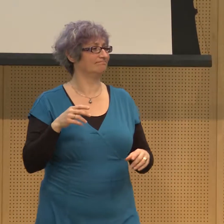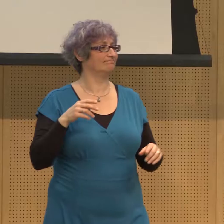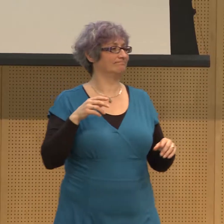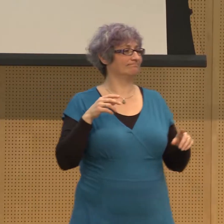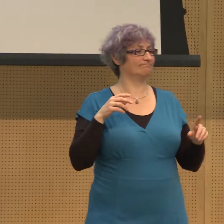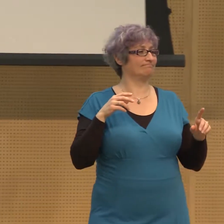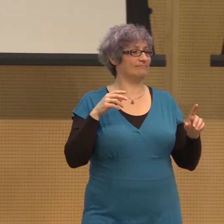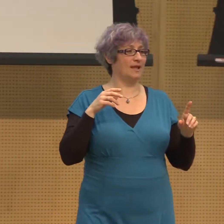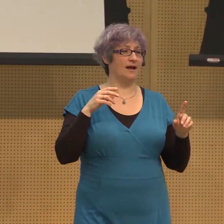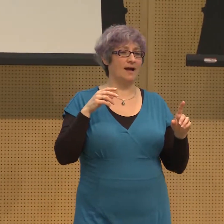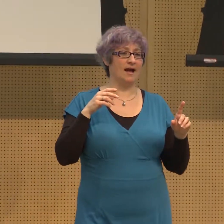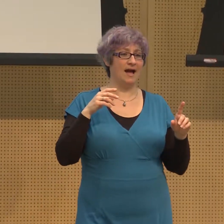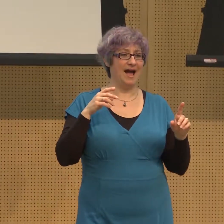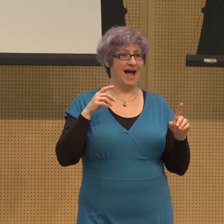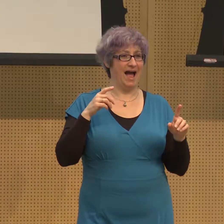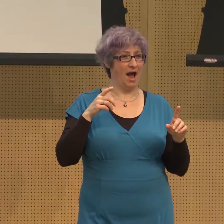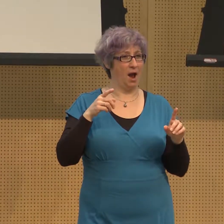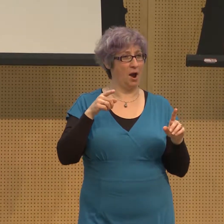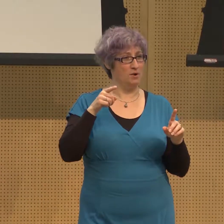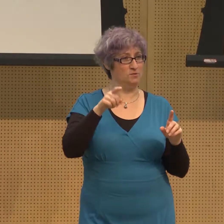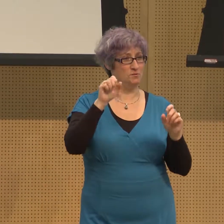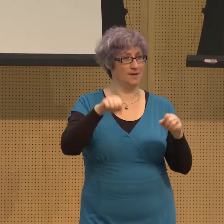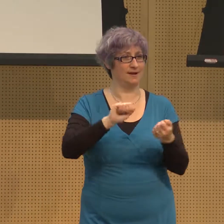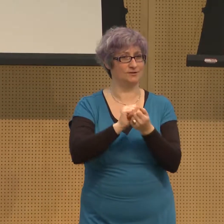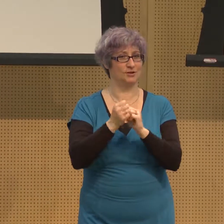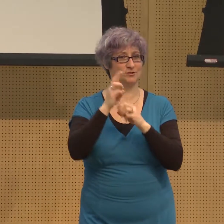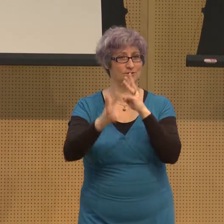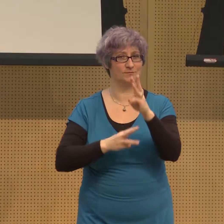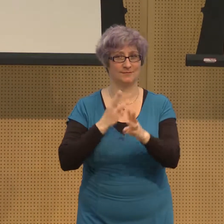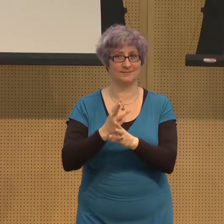but anyone in this room can take this advice--